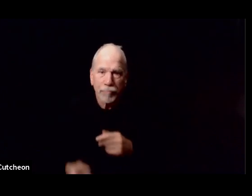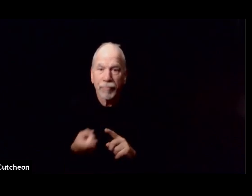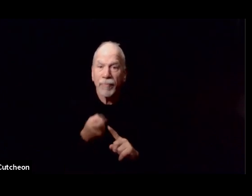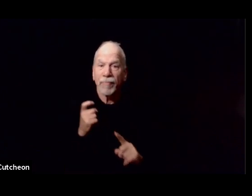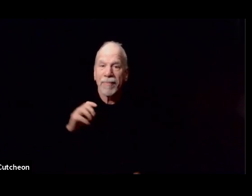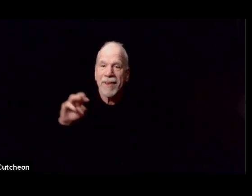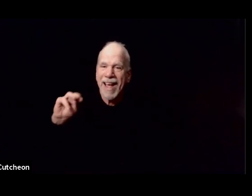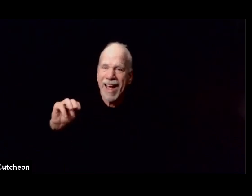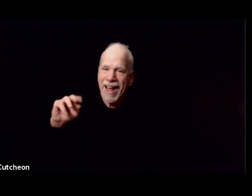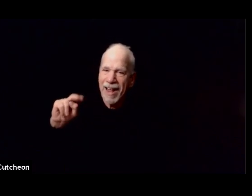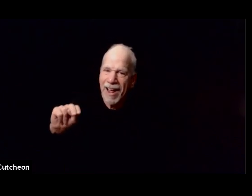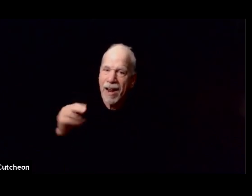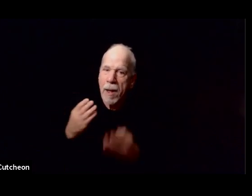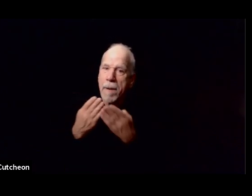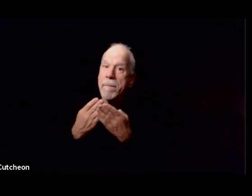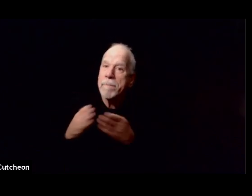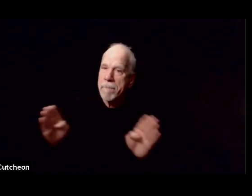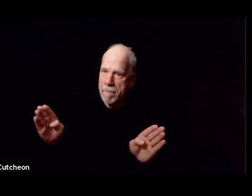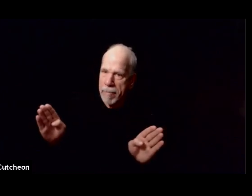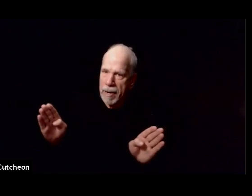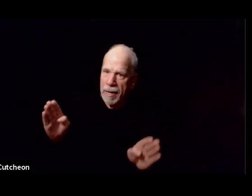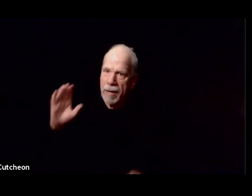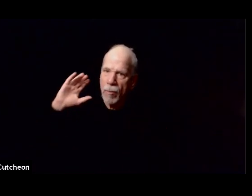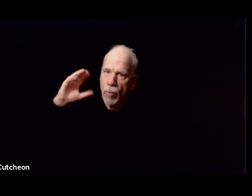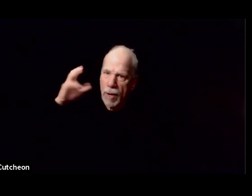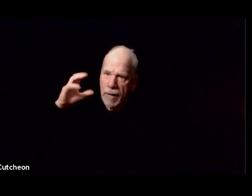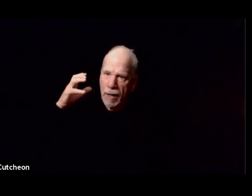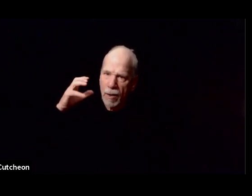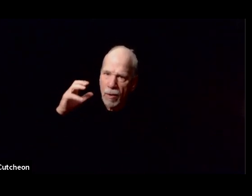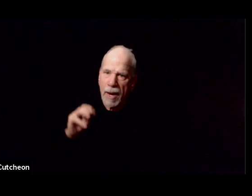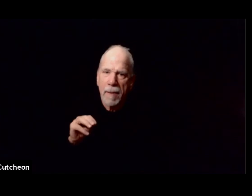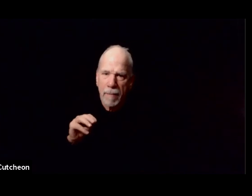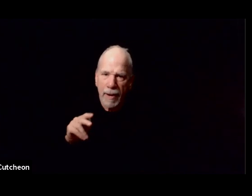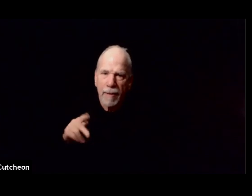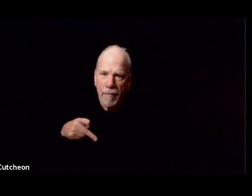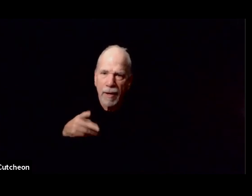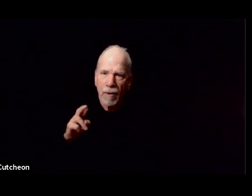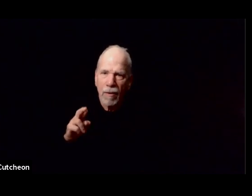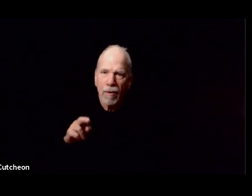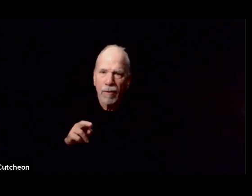Thank you for the chance to ask one more here and we have had a few listeners asking